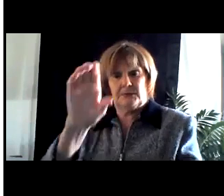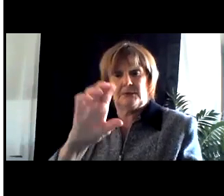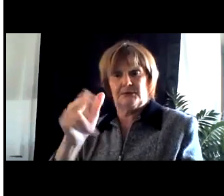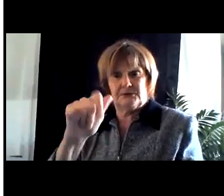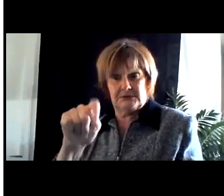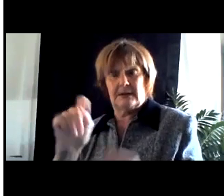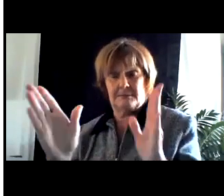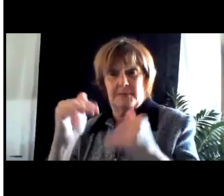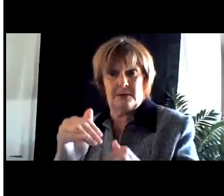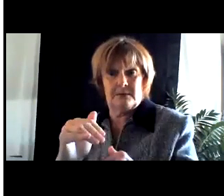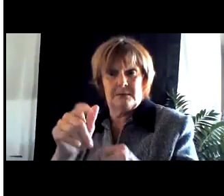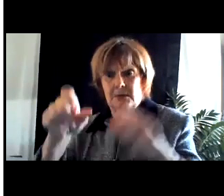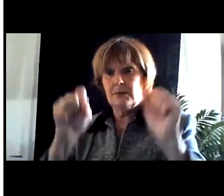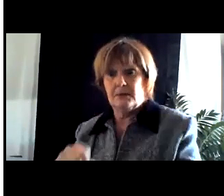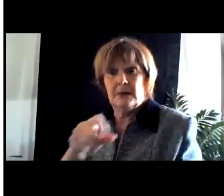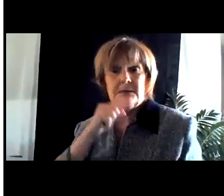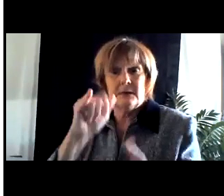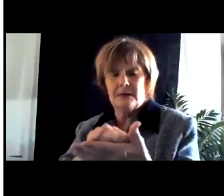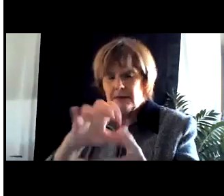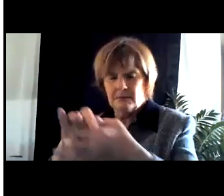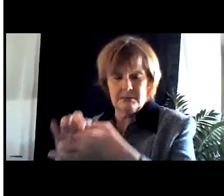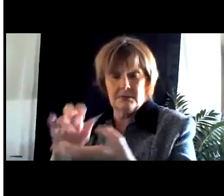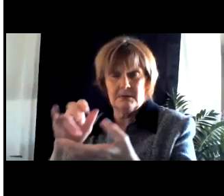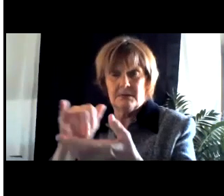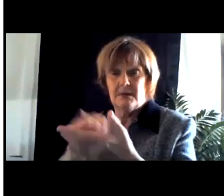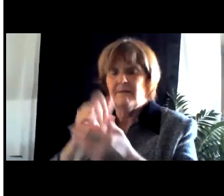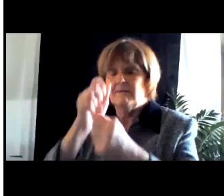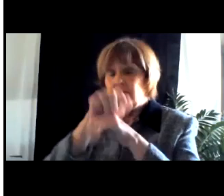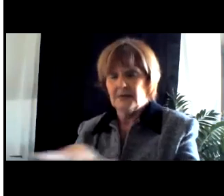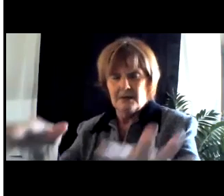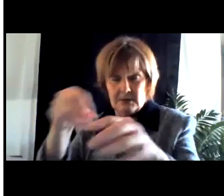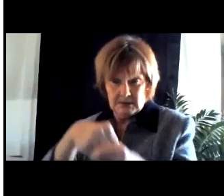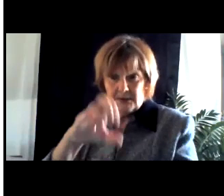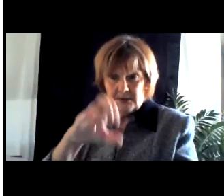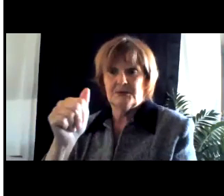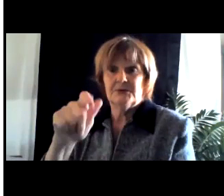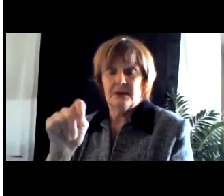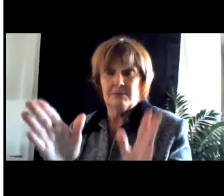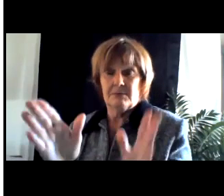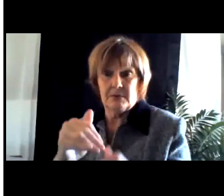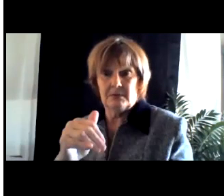do not hesitate to throw that into the chat box as well so that everyone can take that in. Again, the whole session